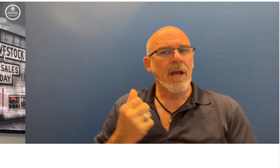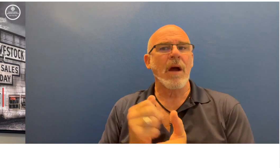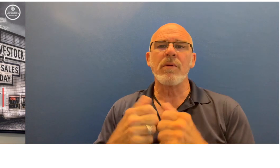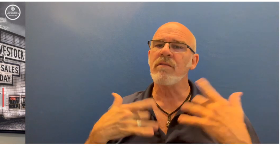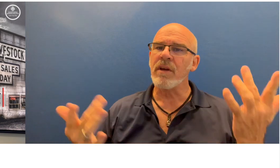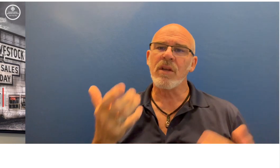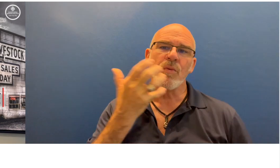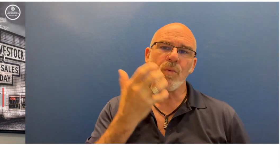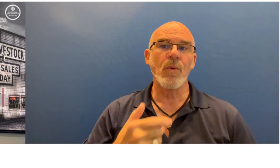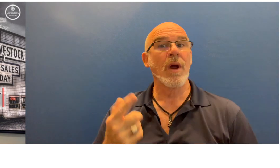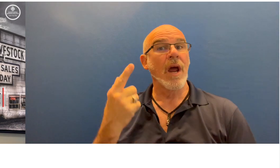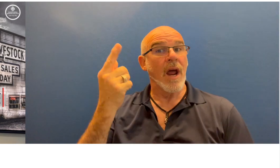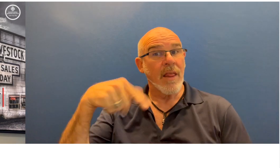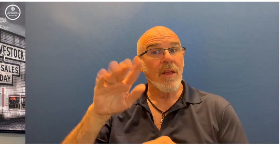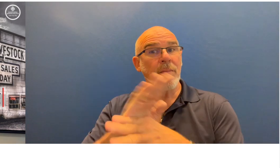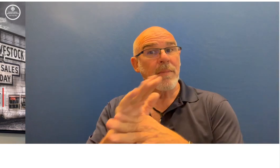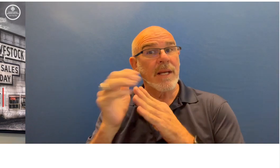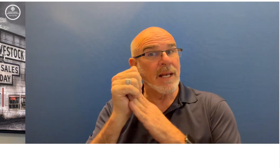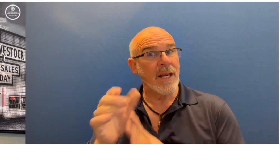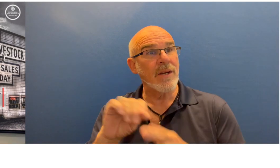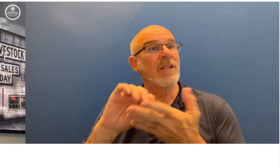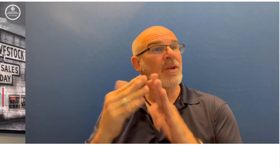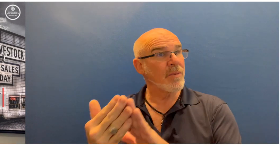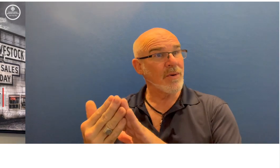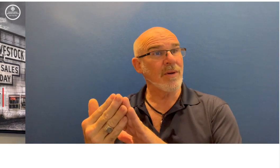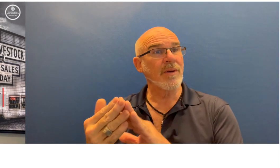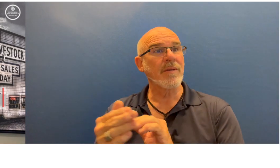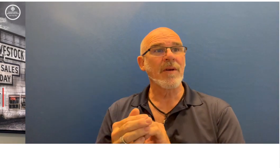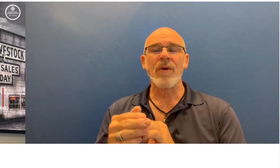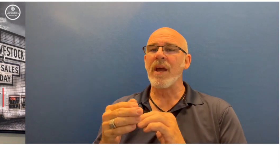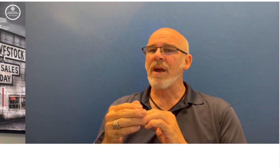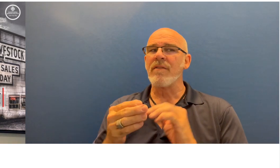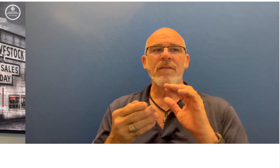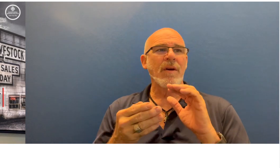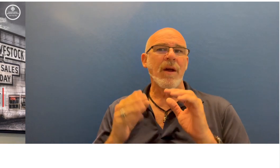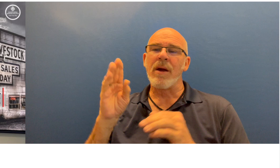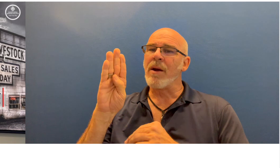And they're business leaders in the community, bankers and realtors,